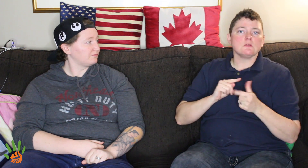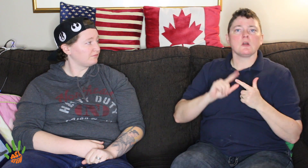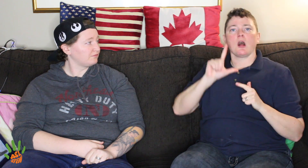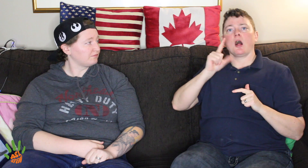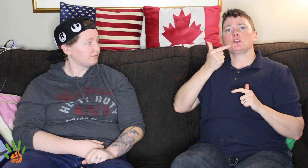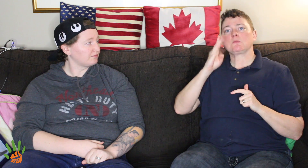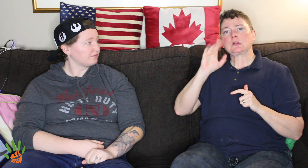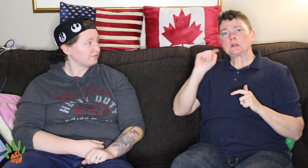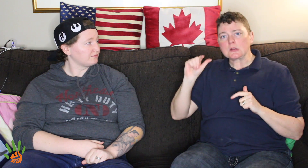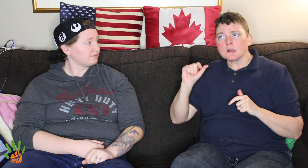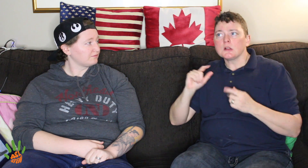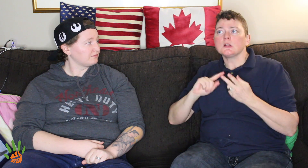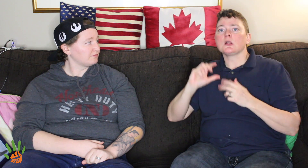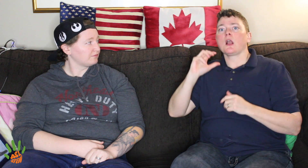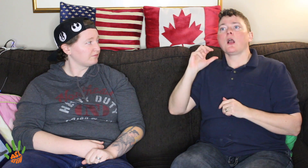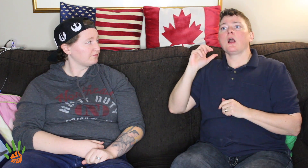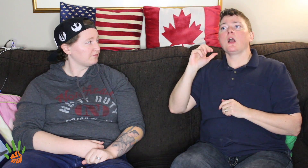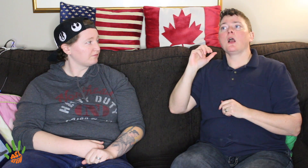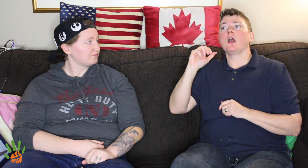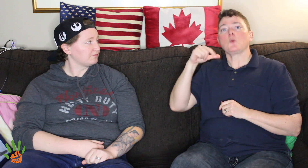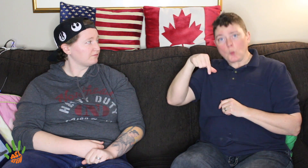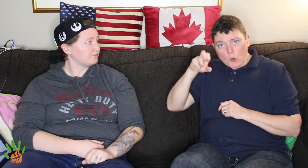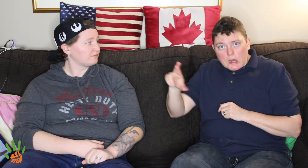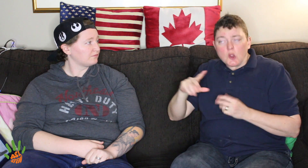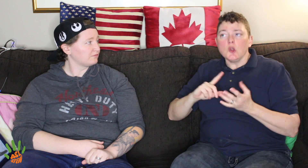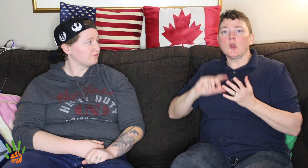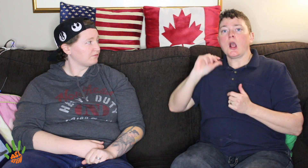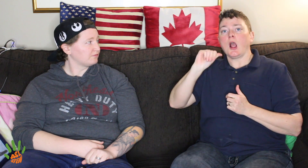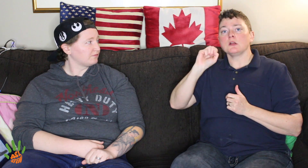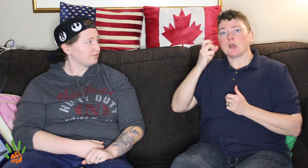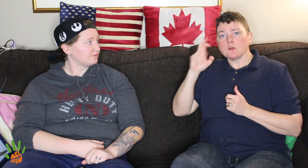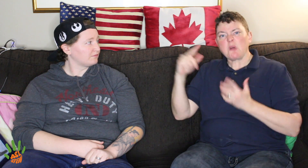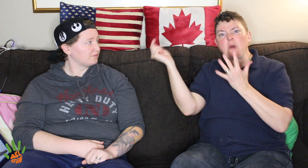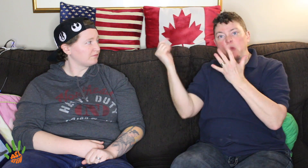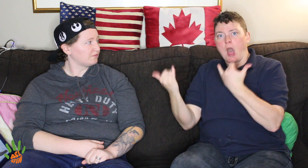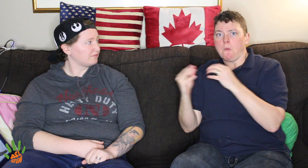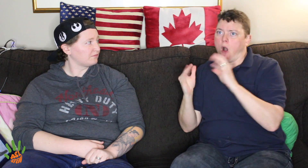talking about transgender, LGBT, queer, asexuality,